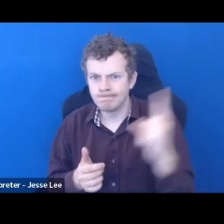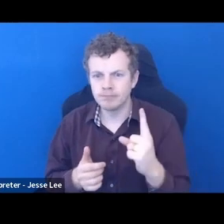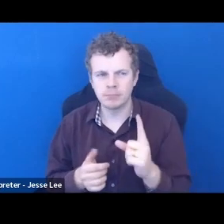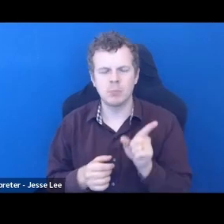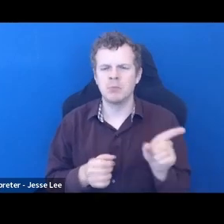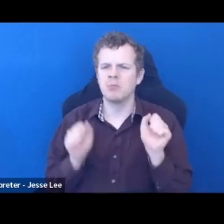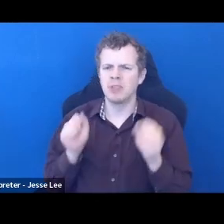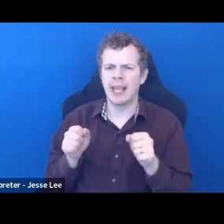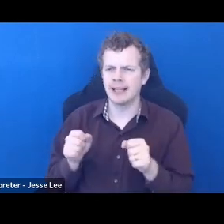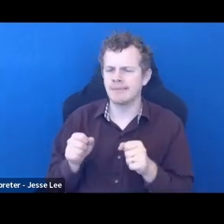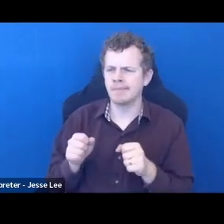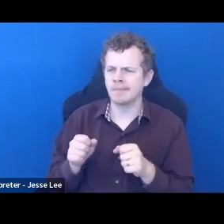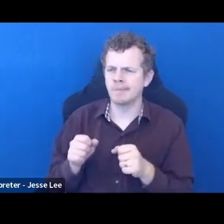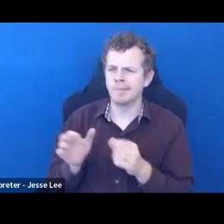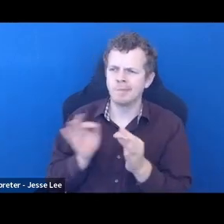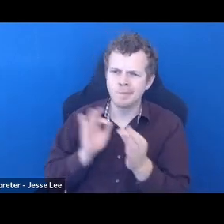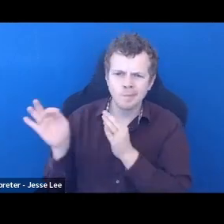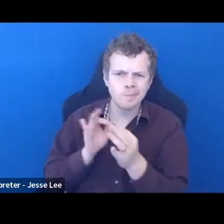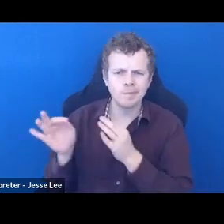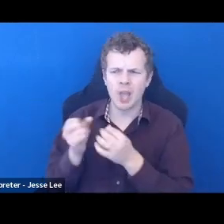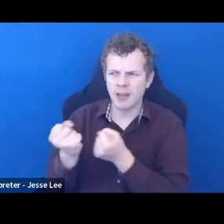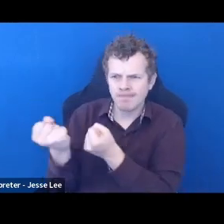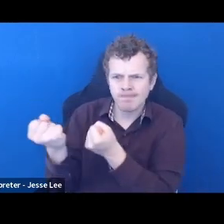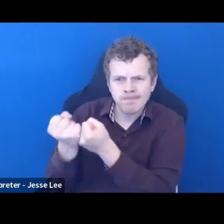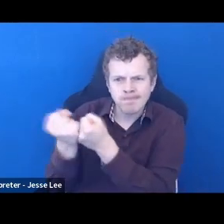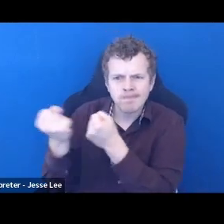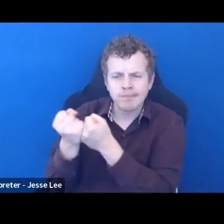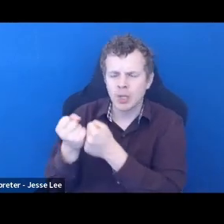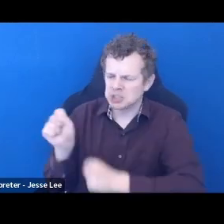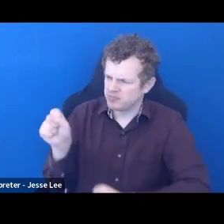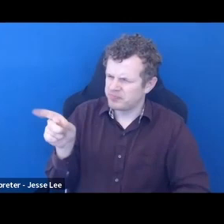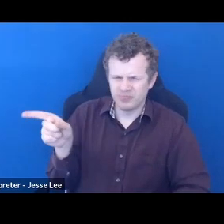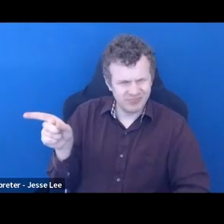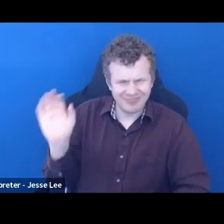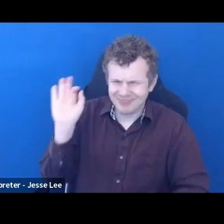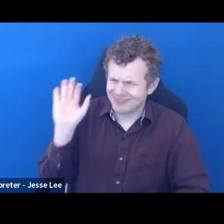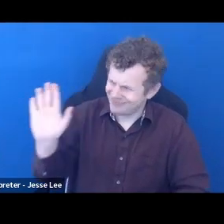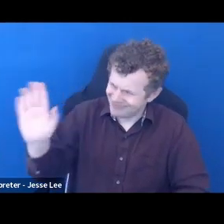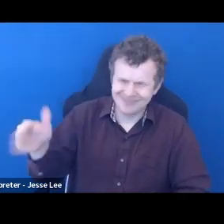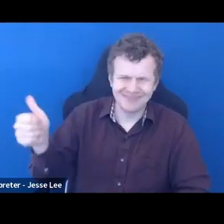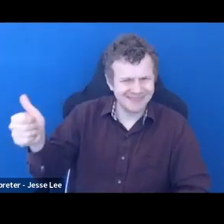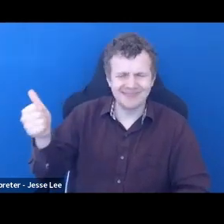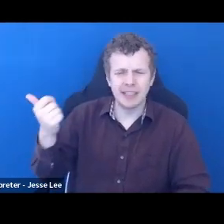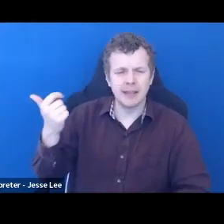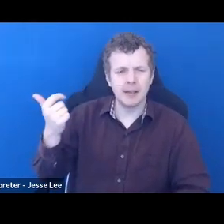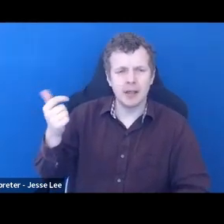and - and validate that the parent is doing the right thing by grabbing all this information.